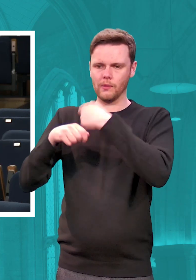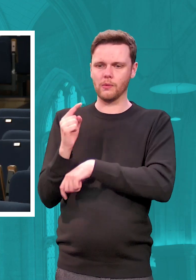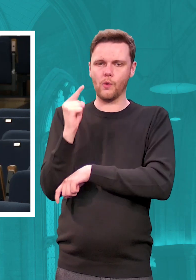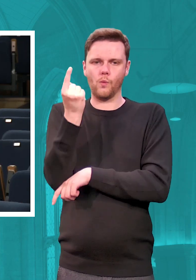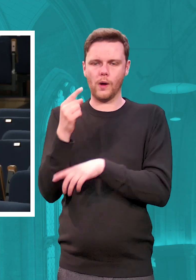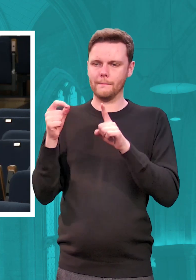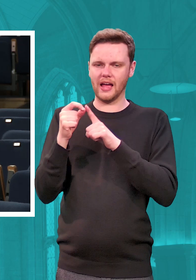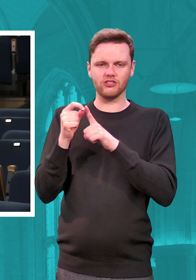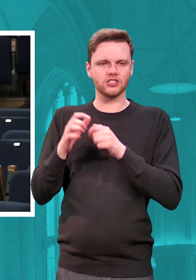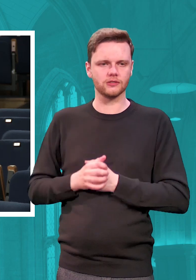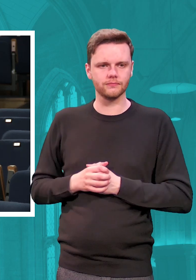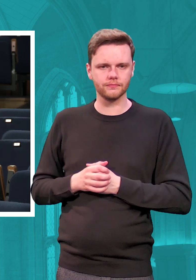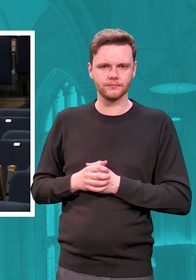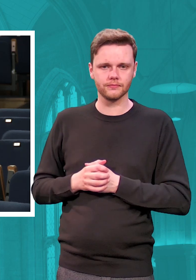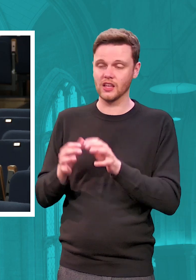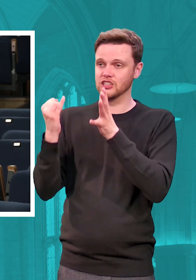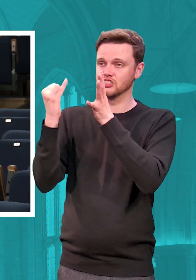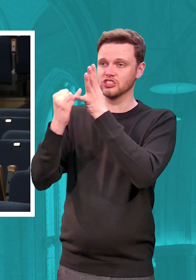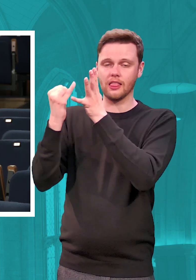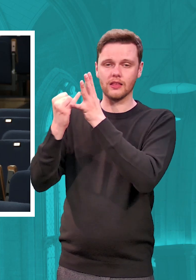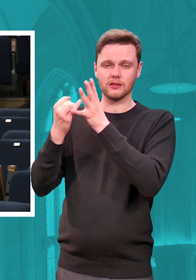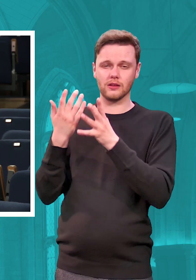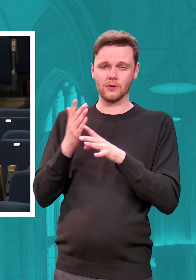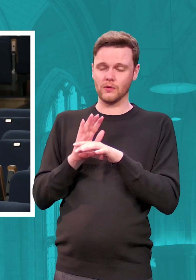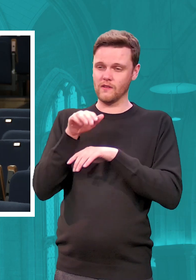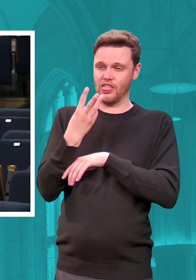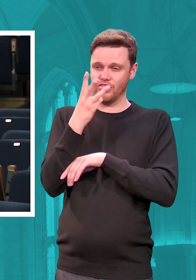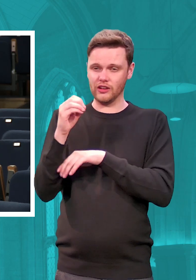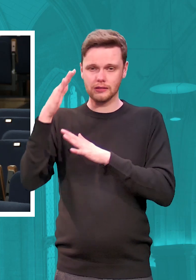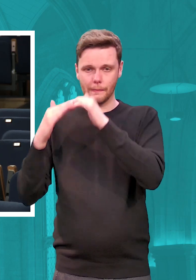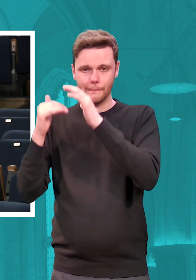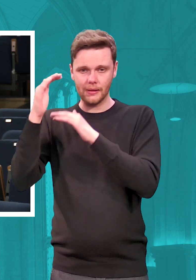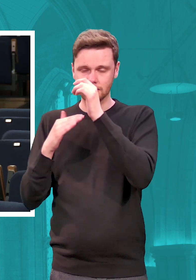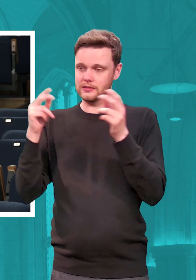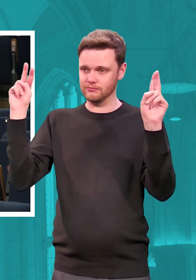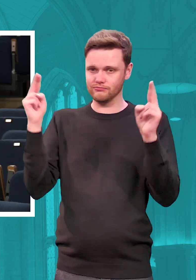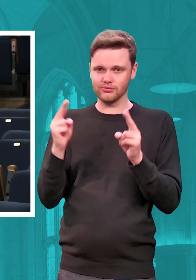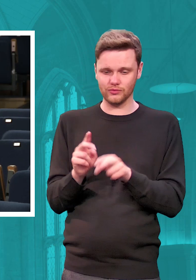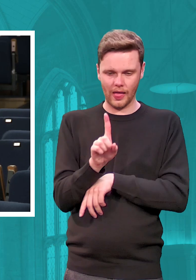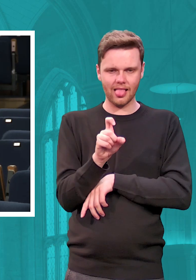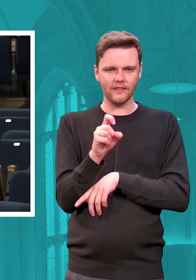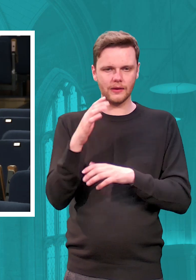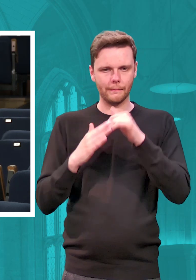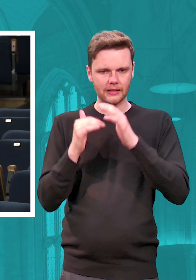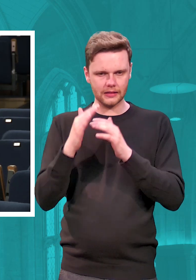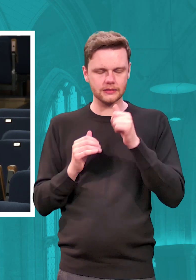Shetland will go from over 30 buildings to 11. And the money from the sale